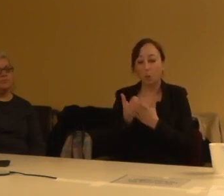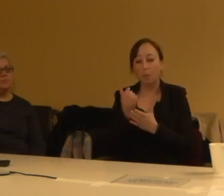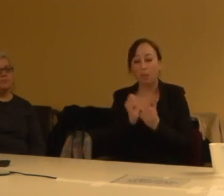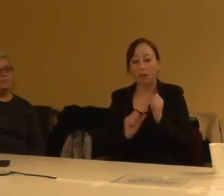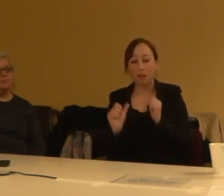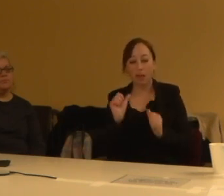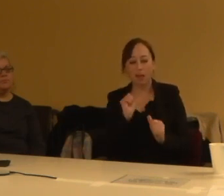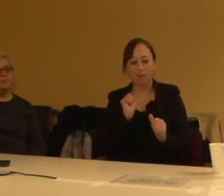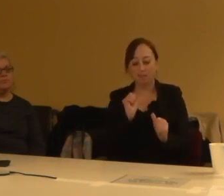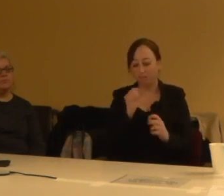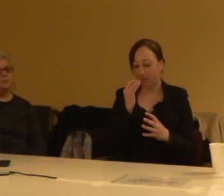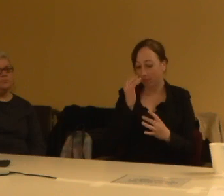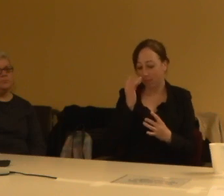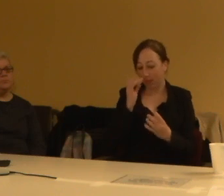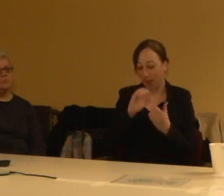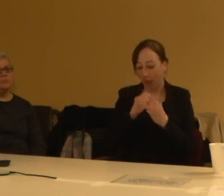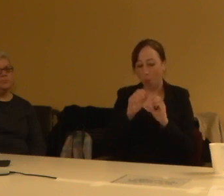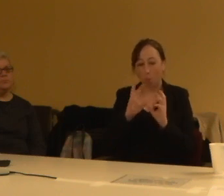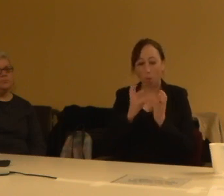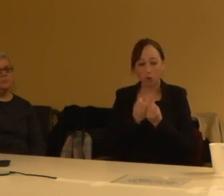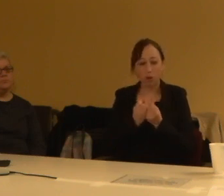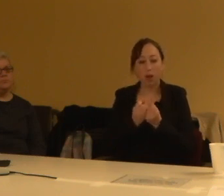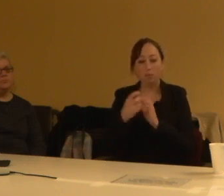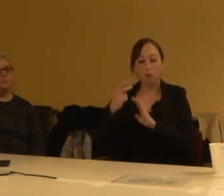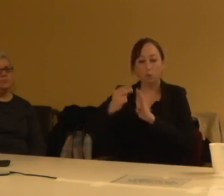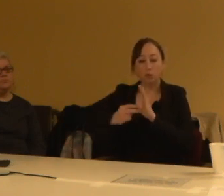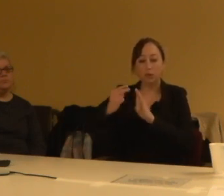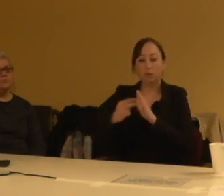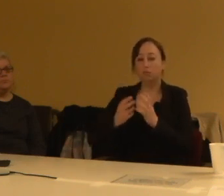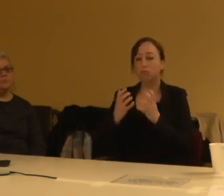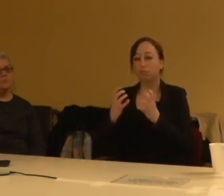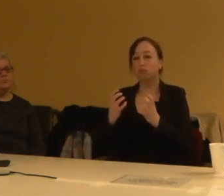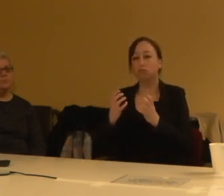rethinking how workshops and readings function, anything like that.